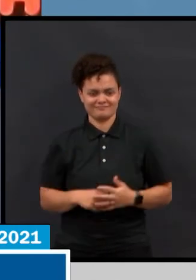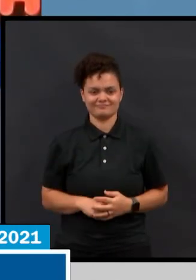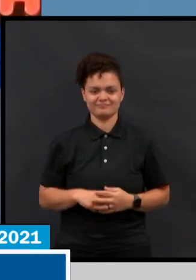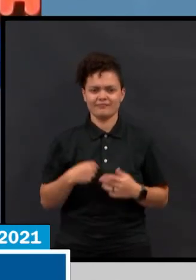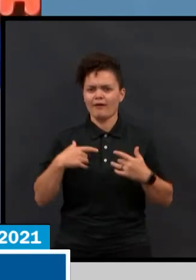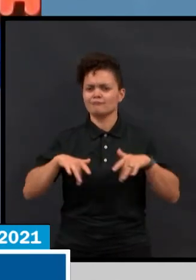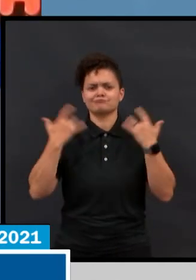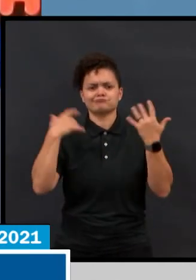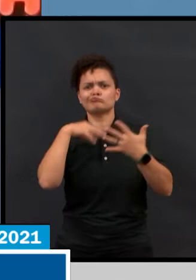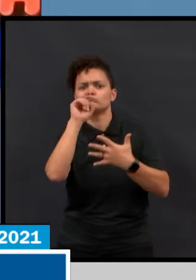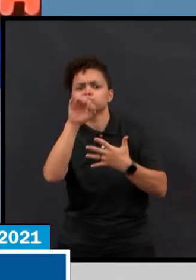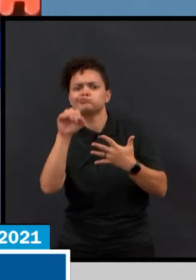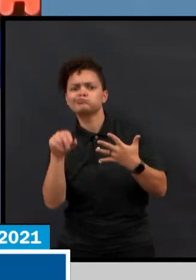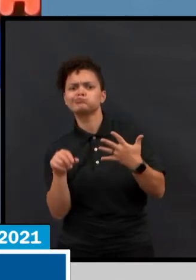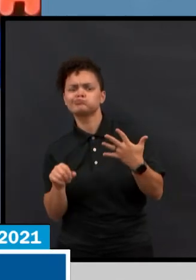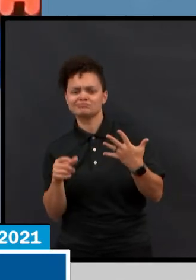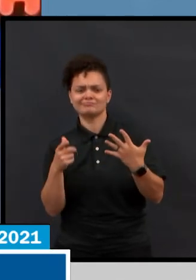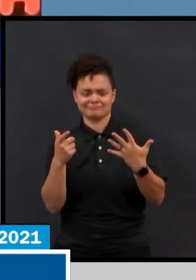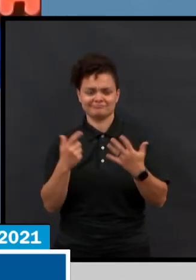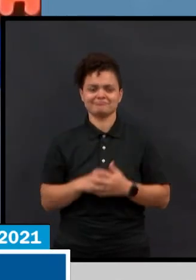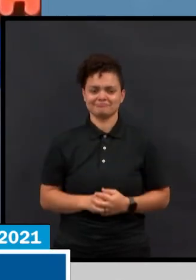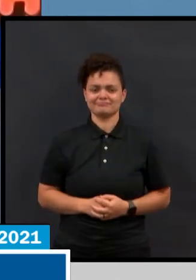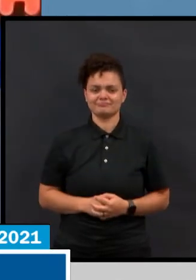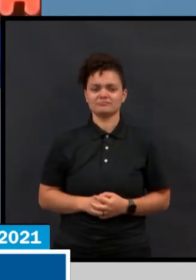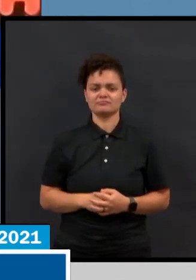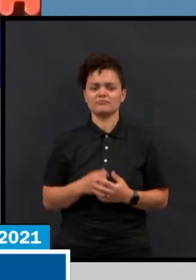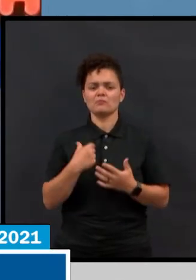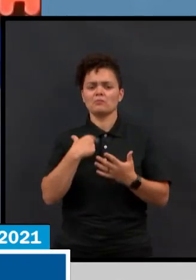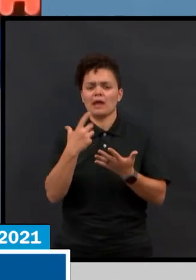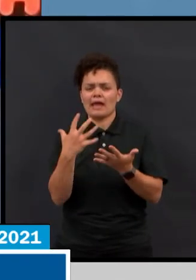to take a couple of minutes to talk about a handful of things happening in the district